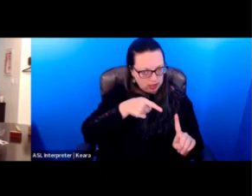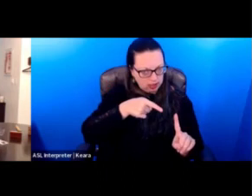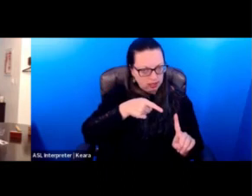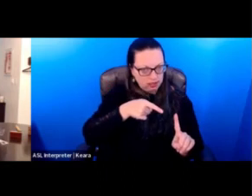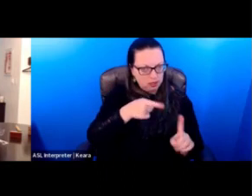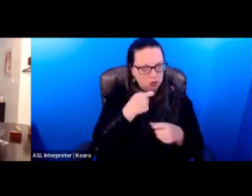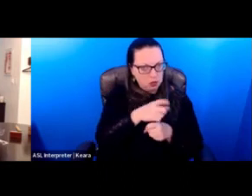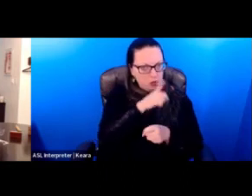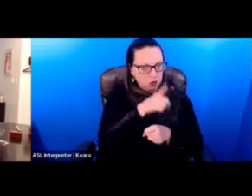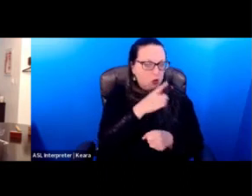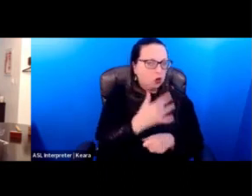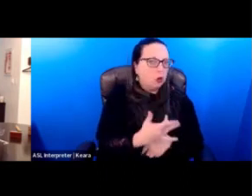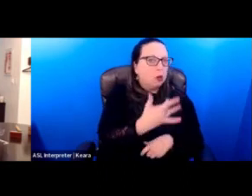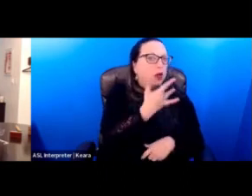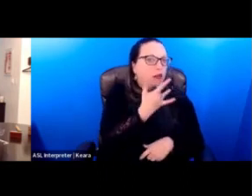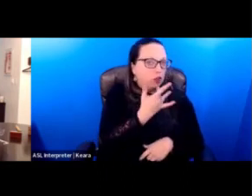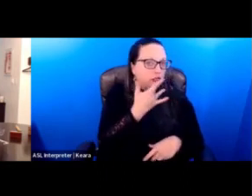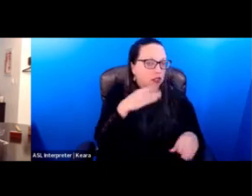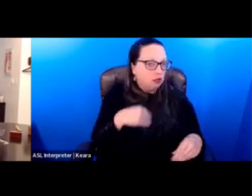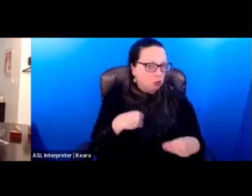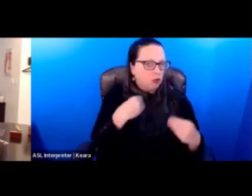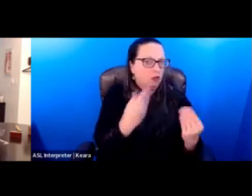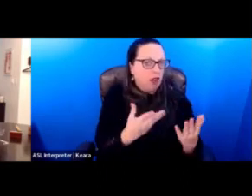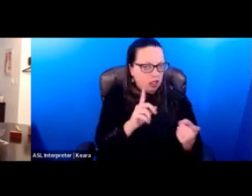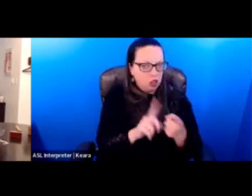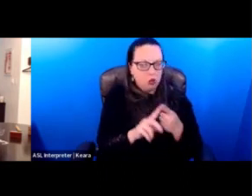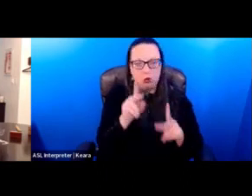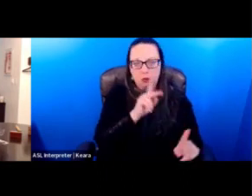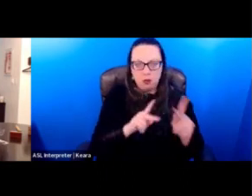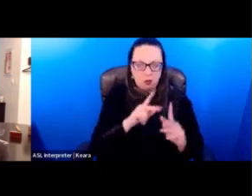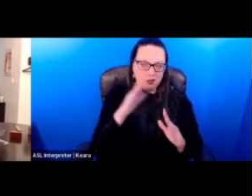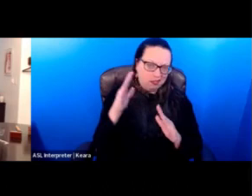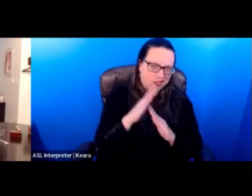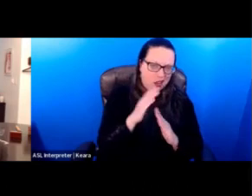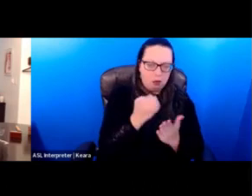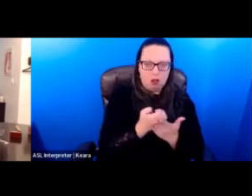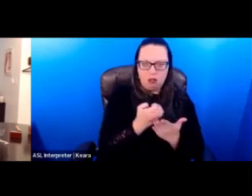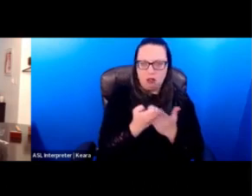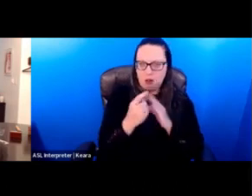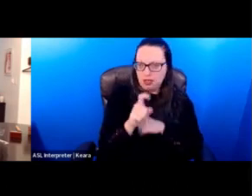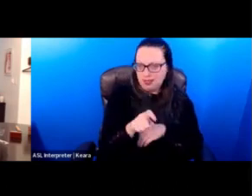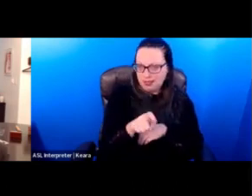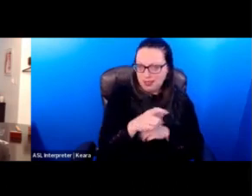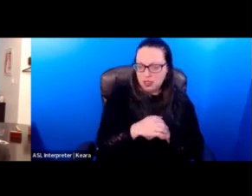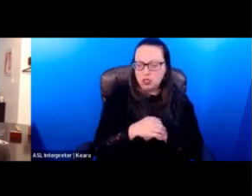there's a preference given to those in greatest economic need with and those in greatest